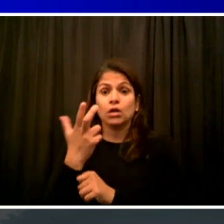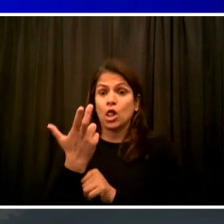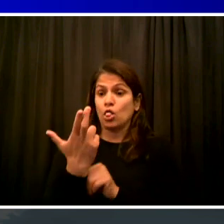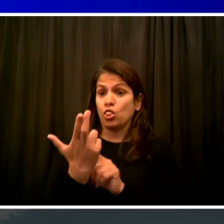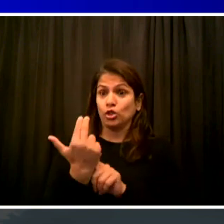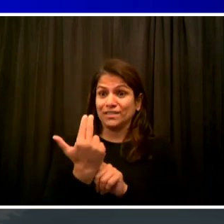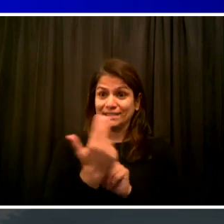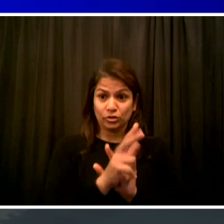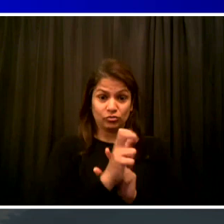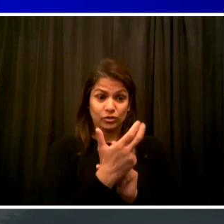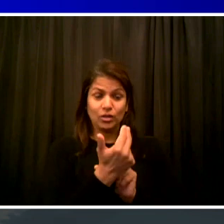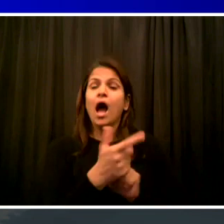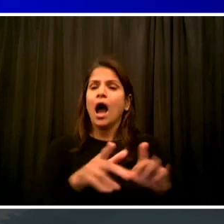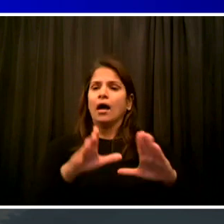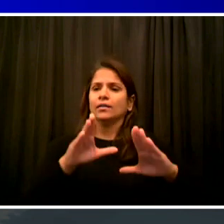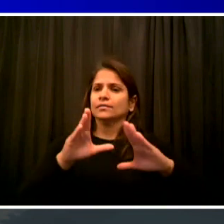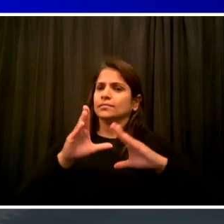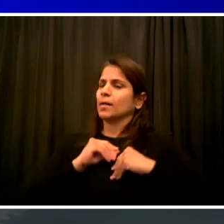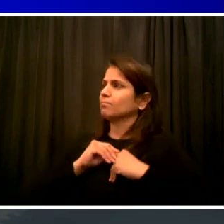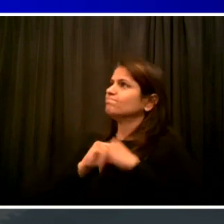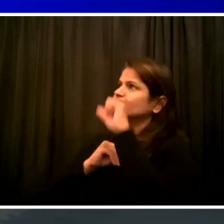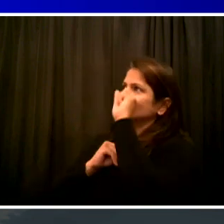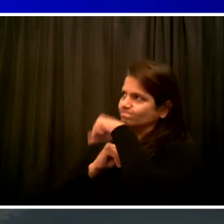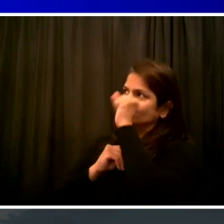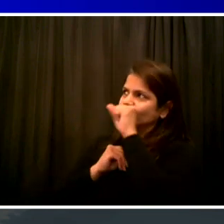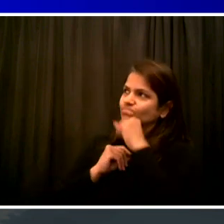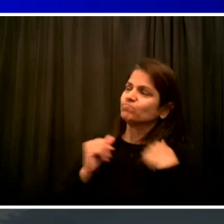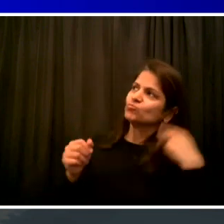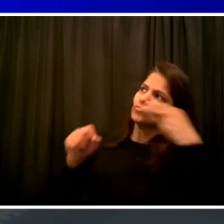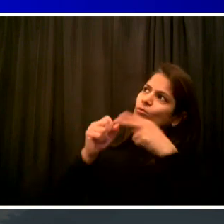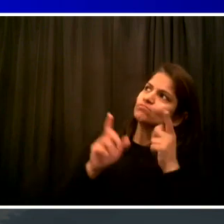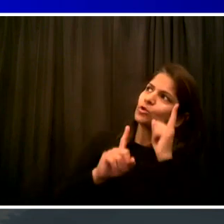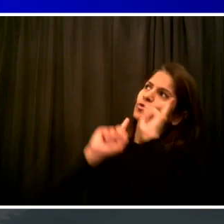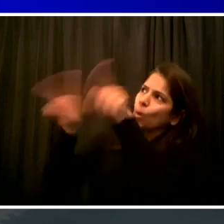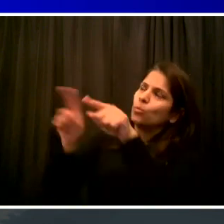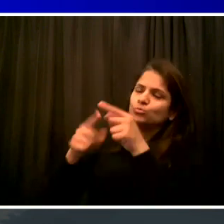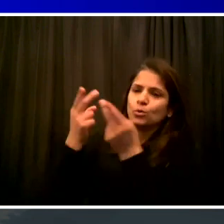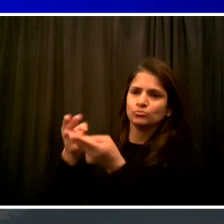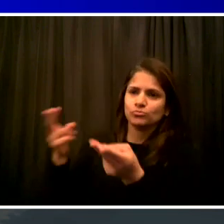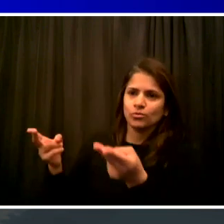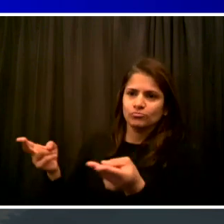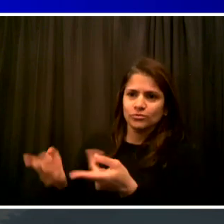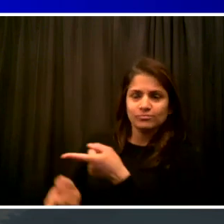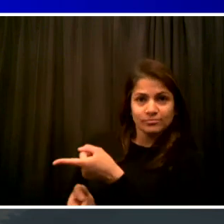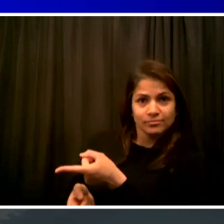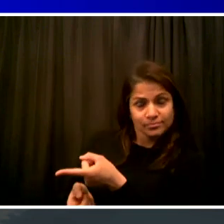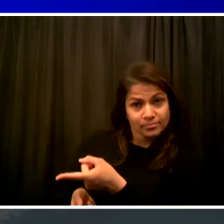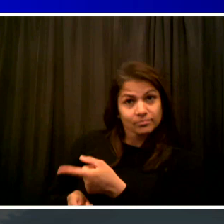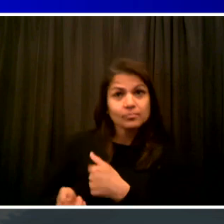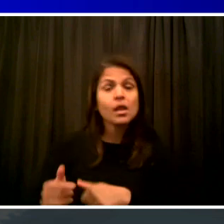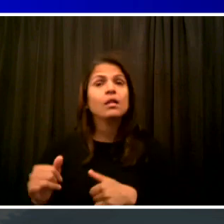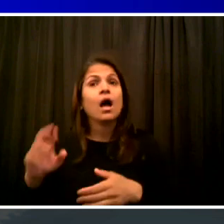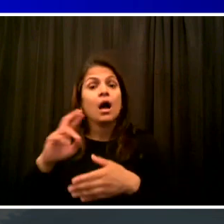HELP. 178 WENT TO SHELTER. 35 T OHPOSITALS. AGAIN, I'VE SAID IT ENOUGH TIME,